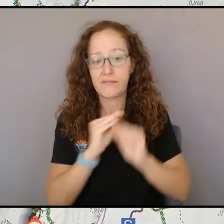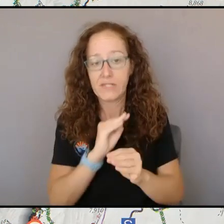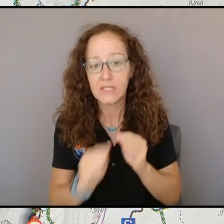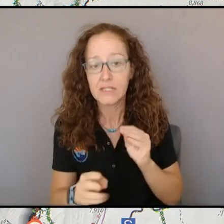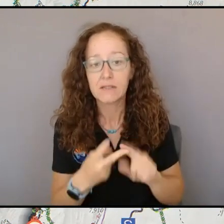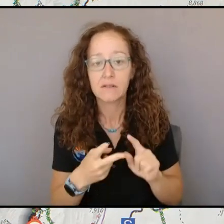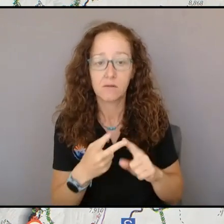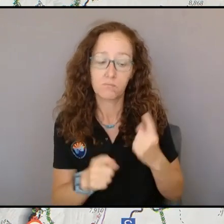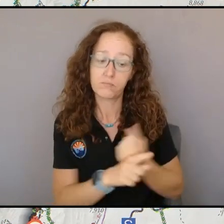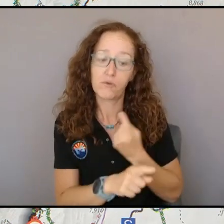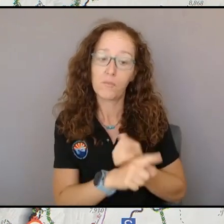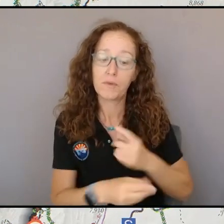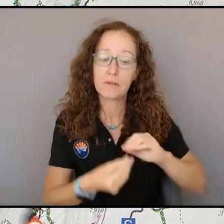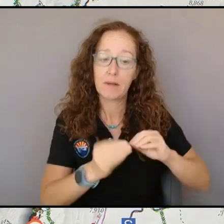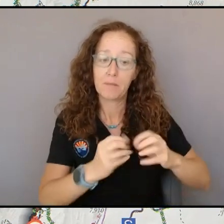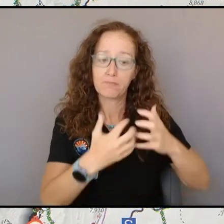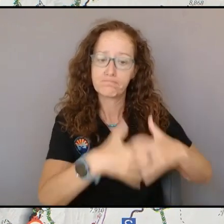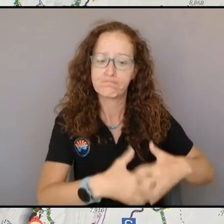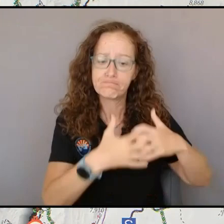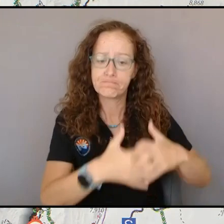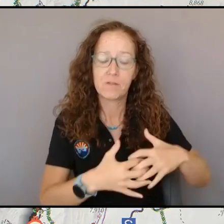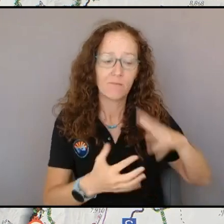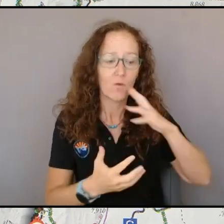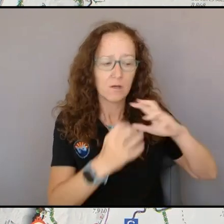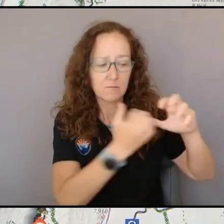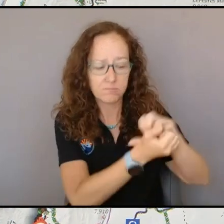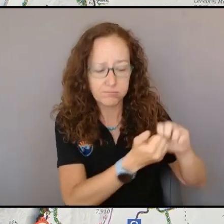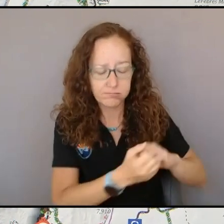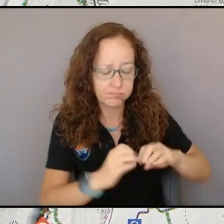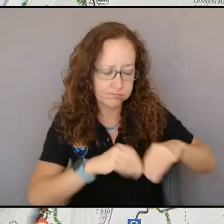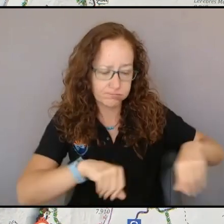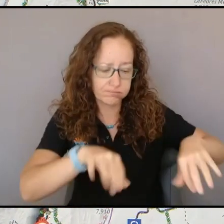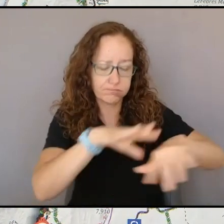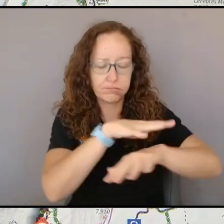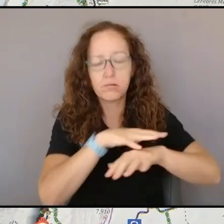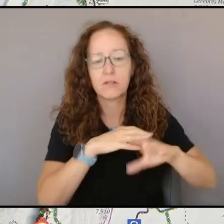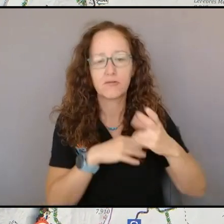3 new crews in today. One of is the Returning Heroes